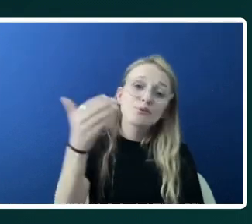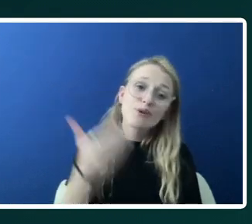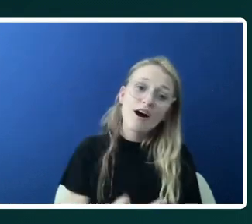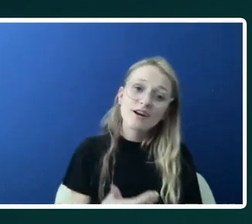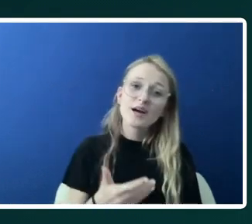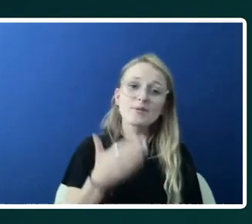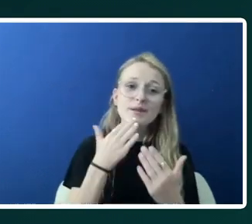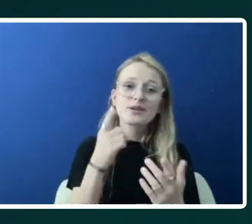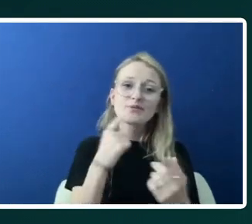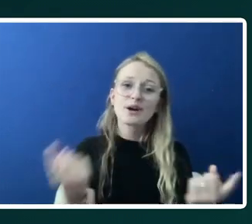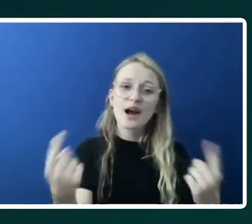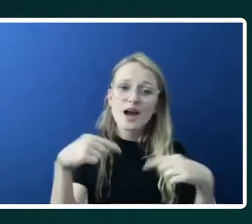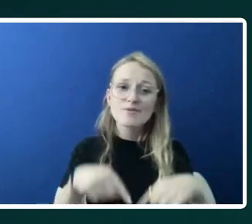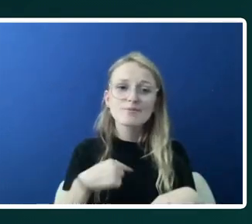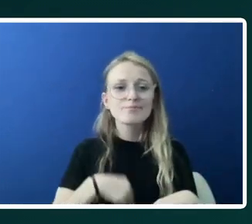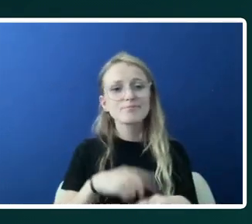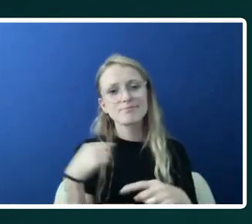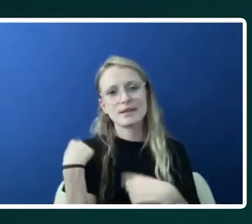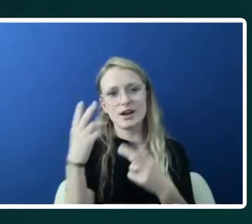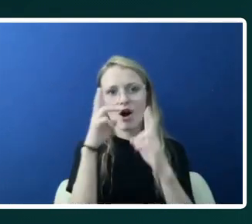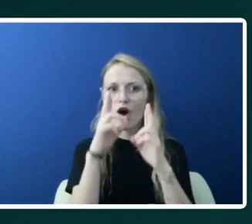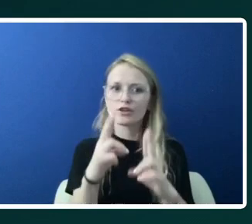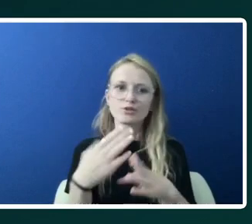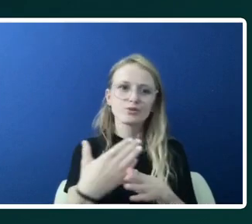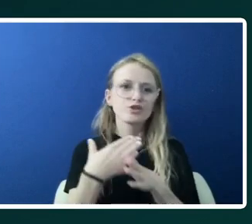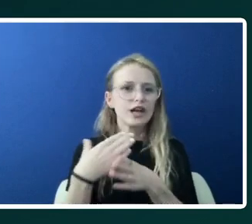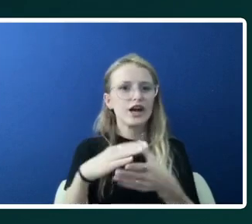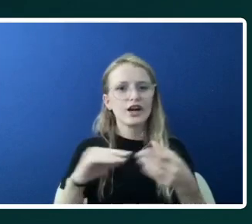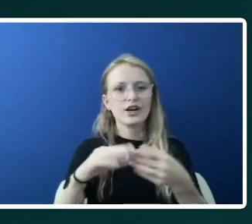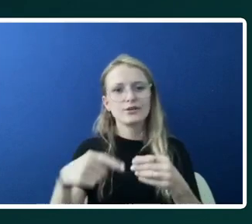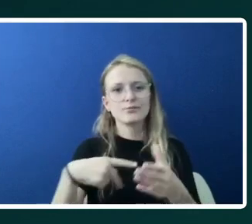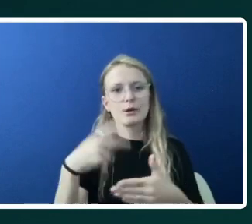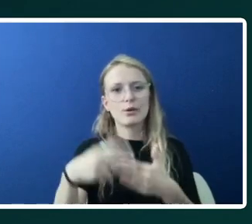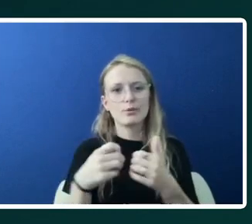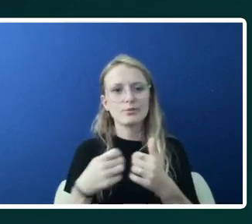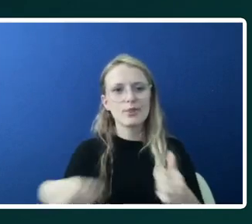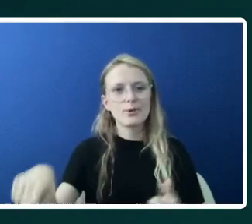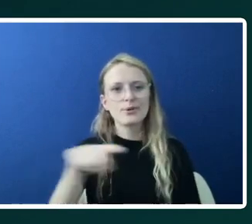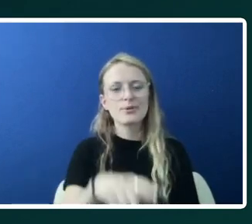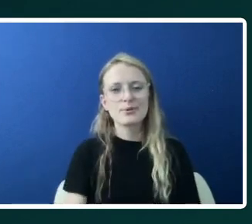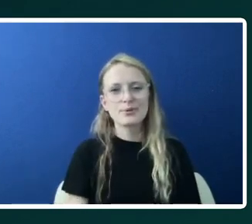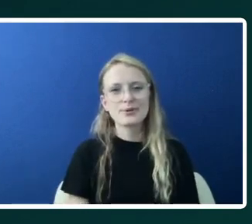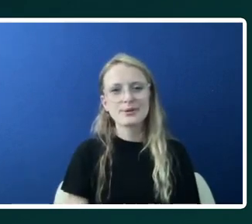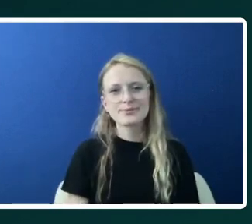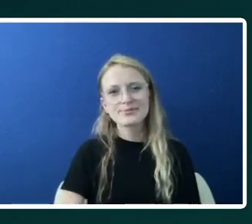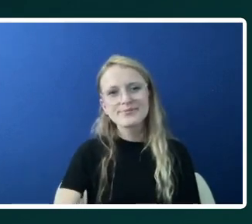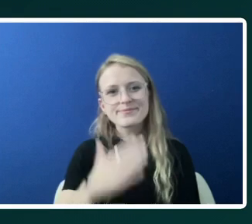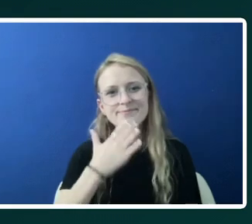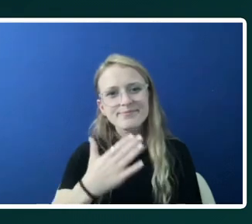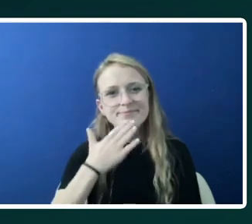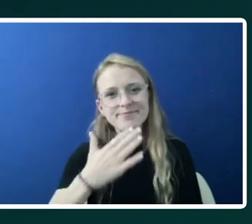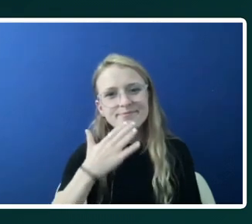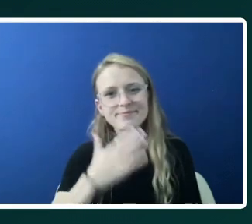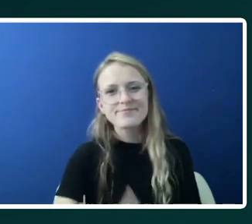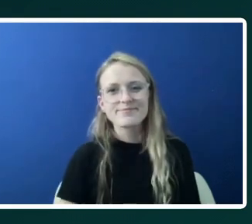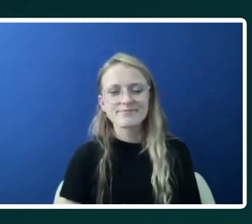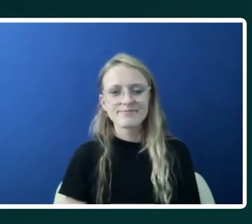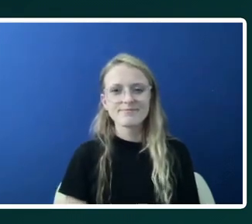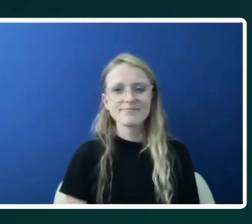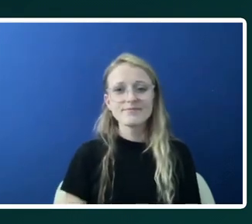an honor to share this program with you all. So, thank you all. And, Philippa and Micheline,